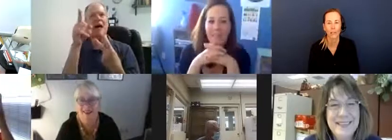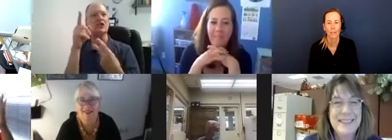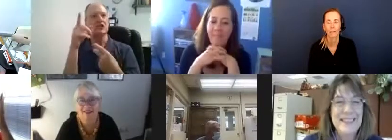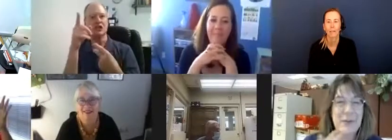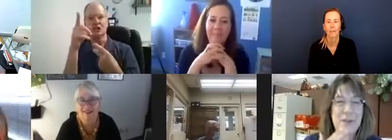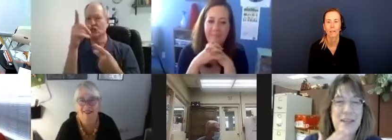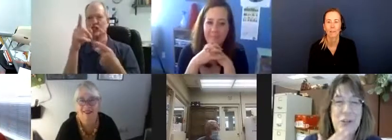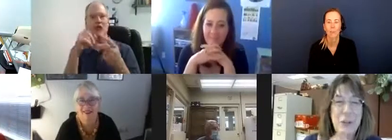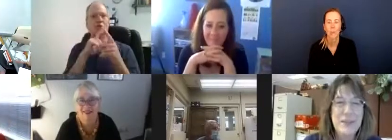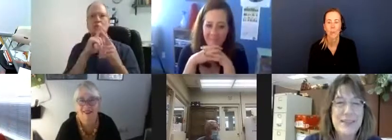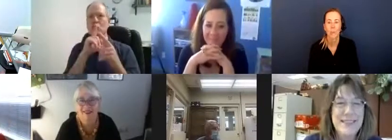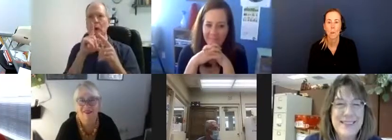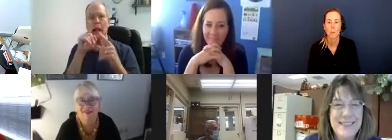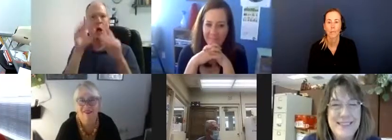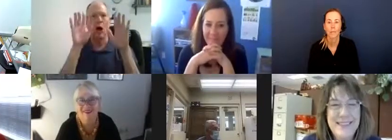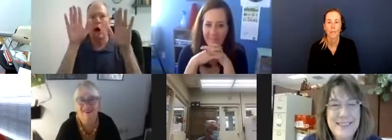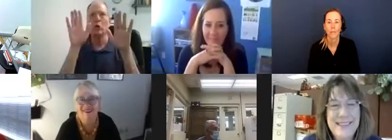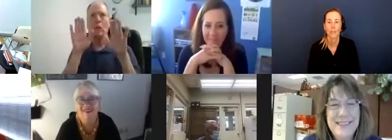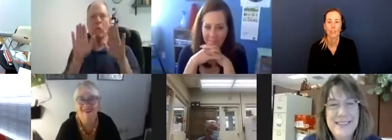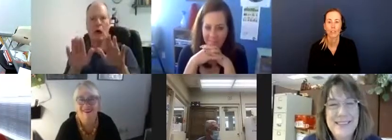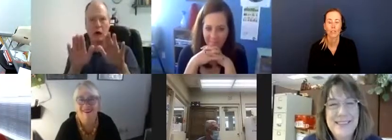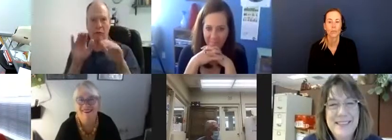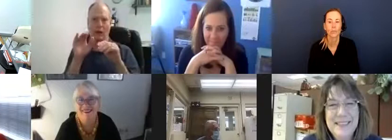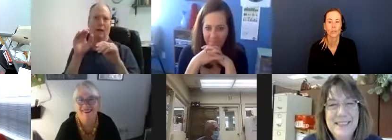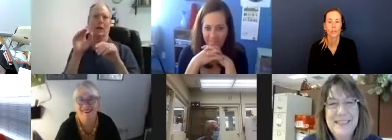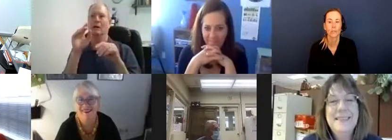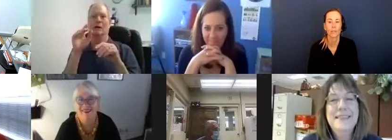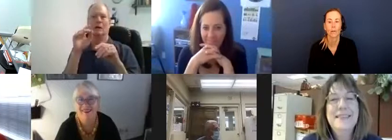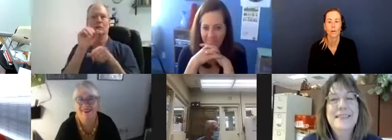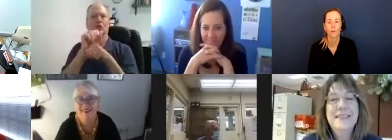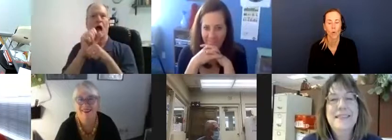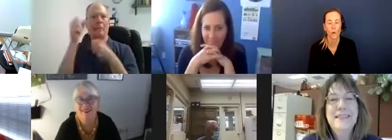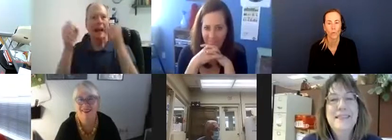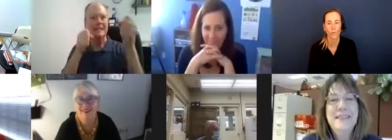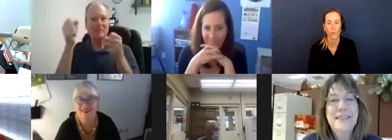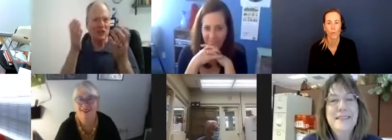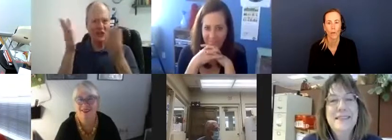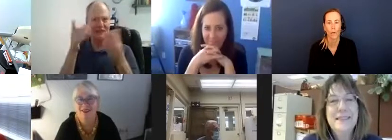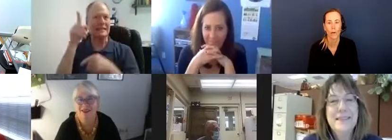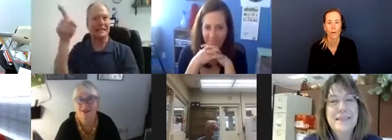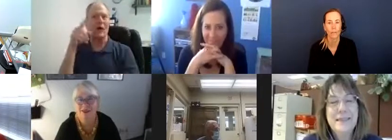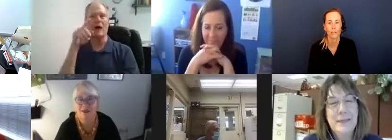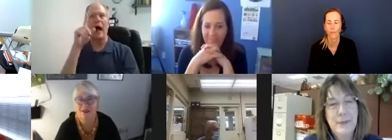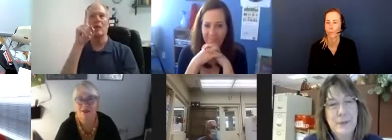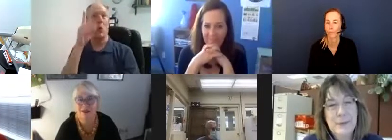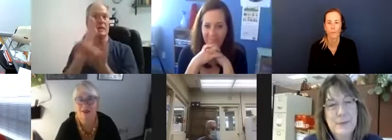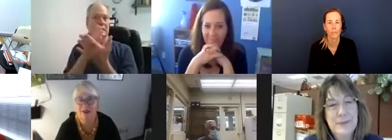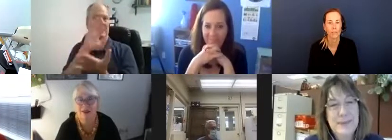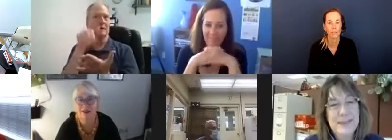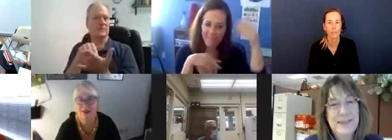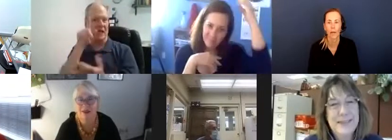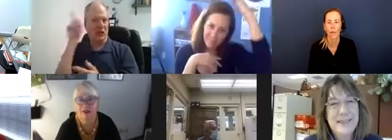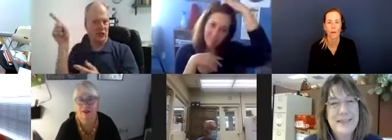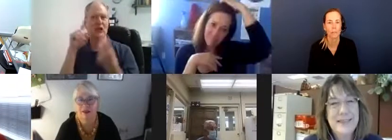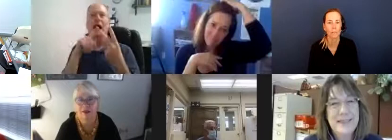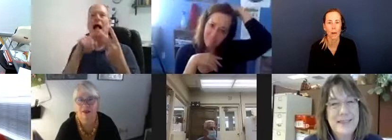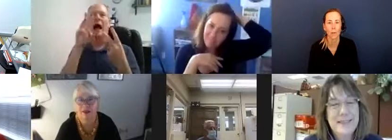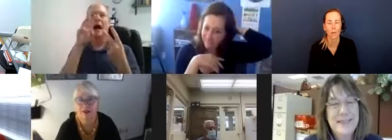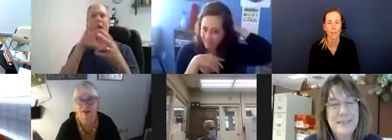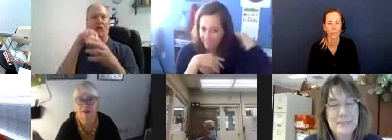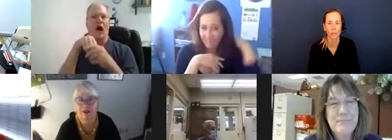Tom: and she is a wonderful at job placement services at the One Stop Center and here.